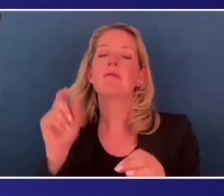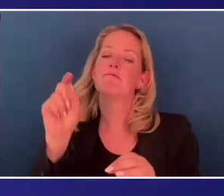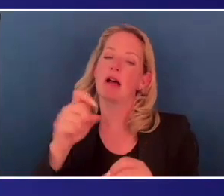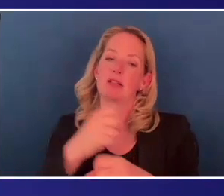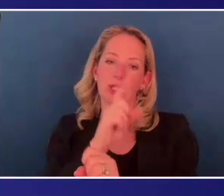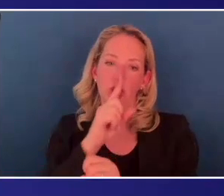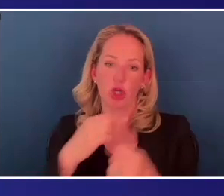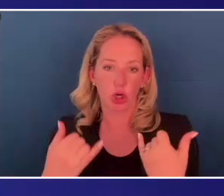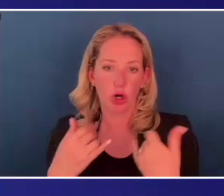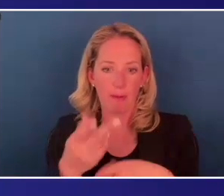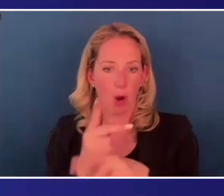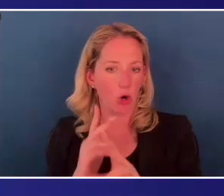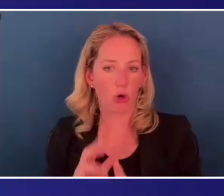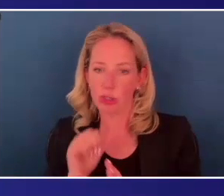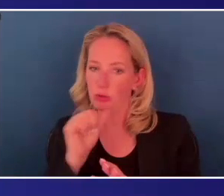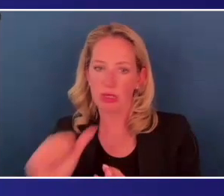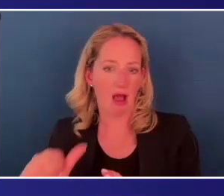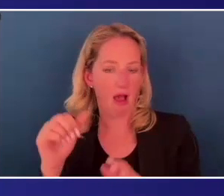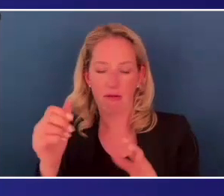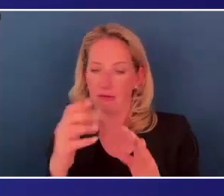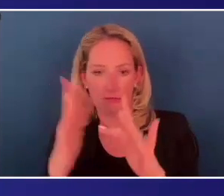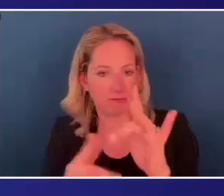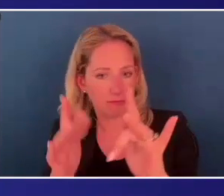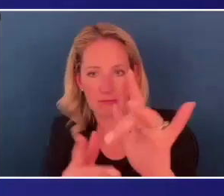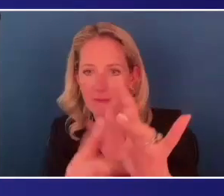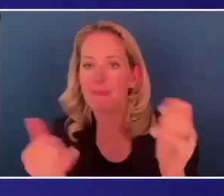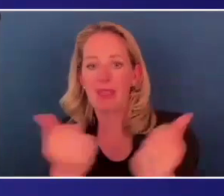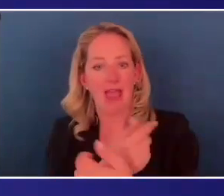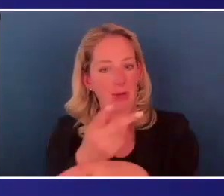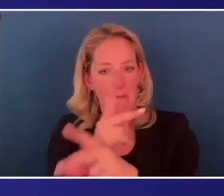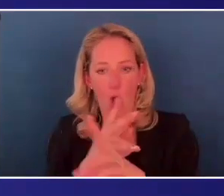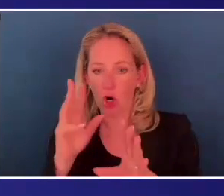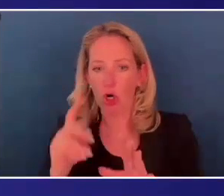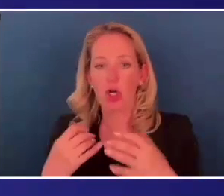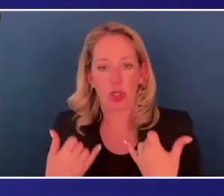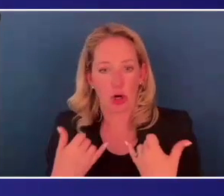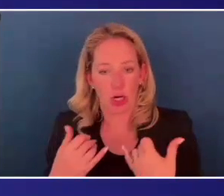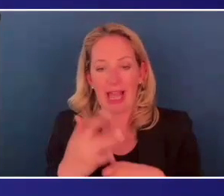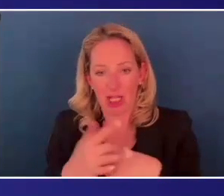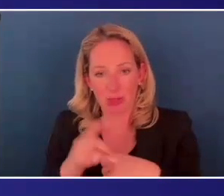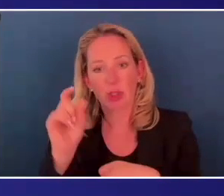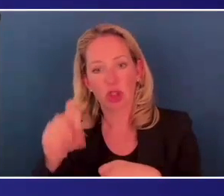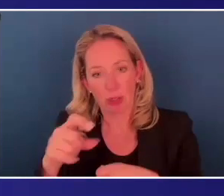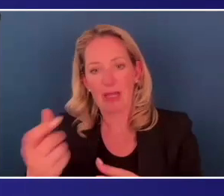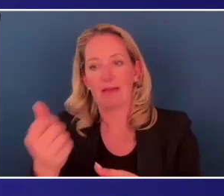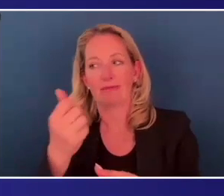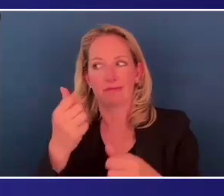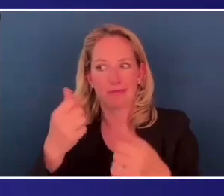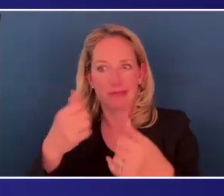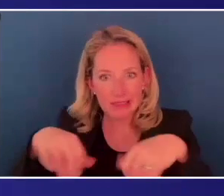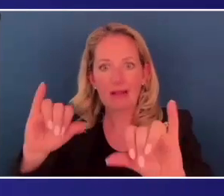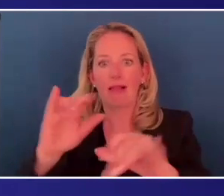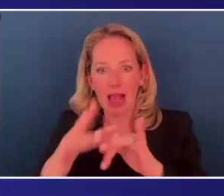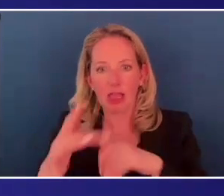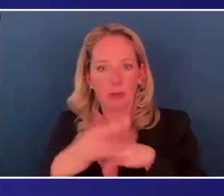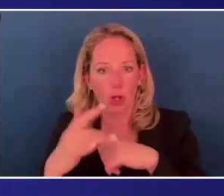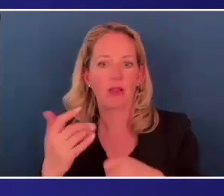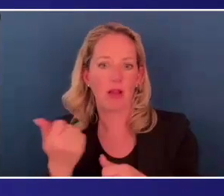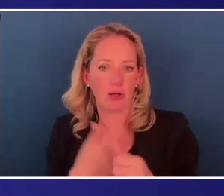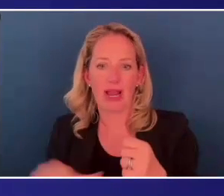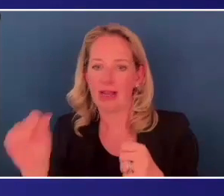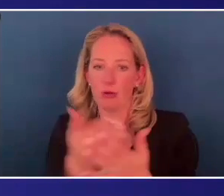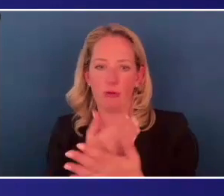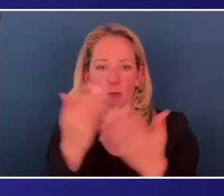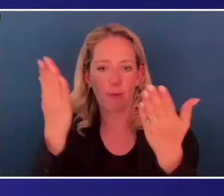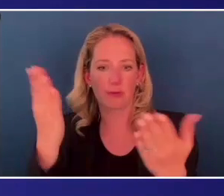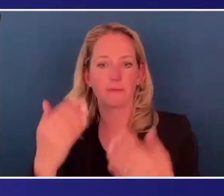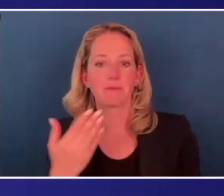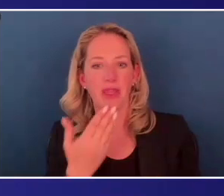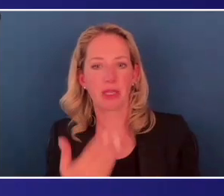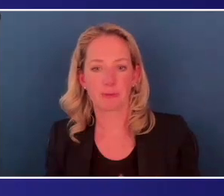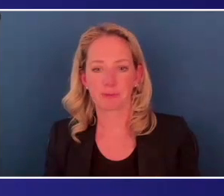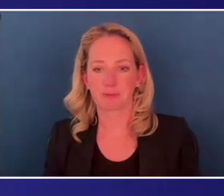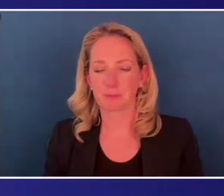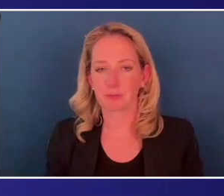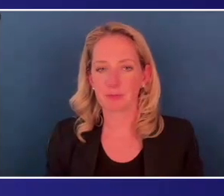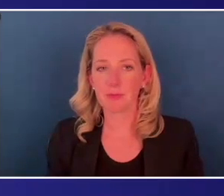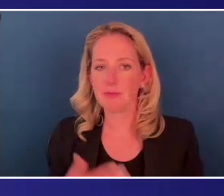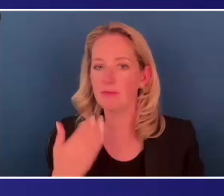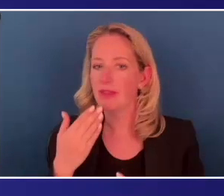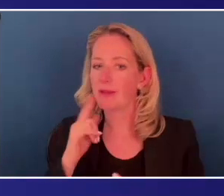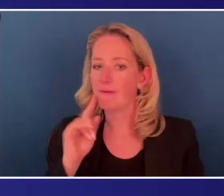Every bar are currently eligible. Sure, being eligible under any new proposal. Thank you. Thank you for your comments.